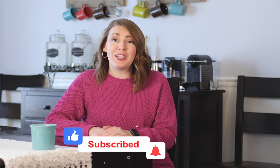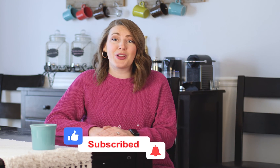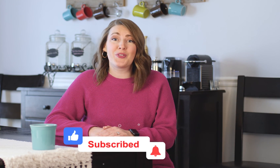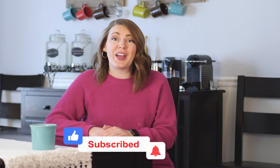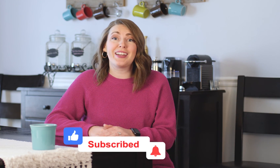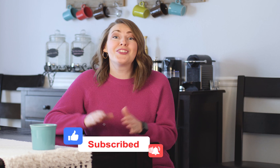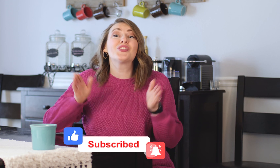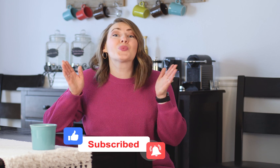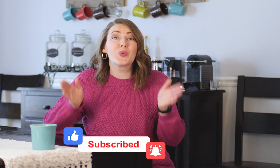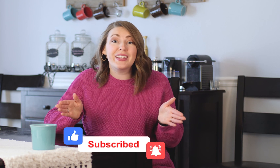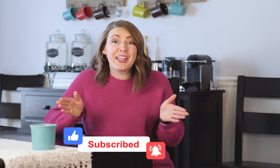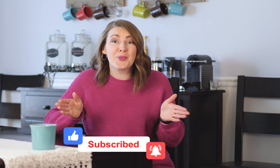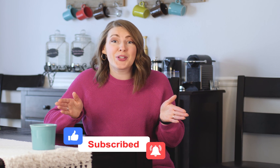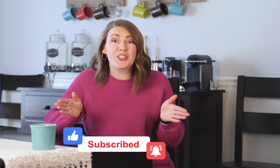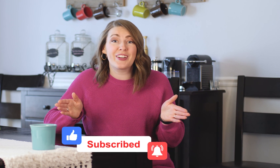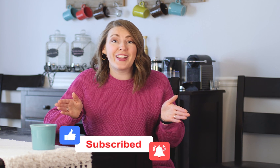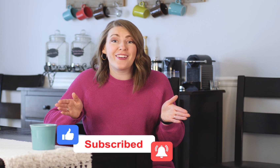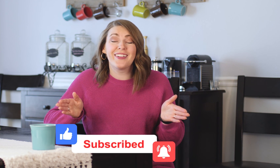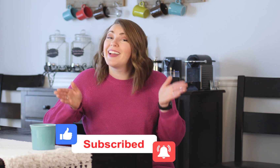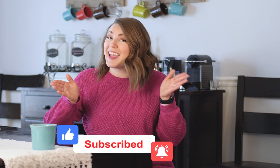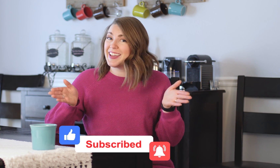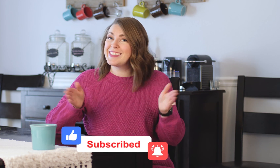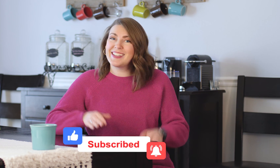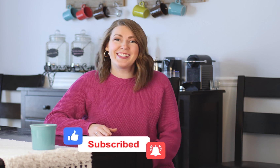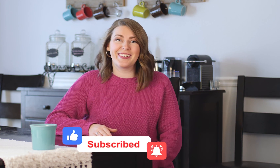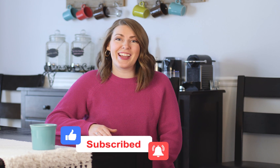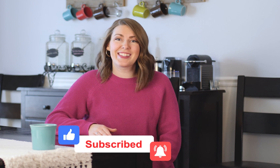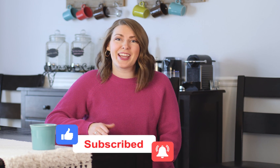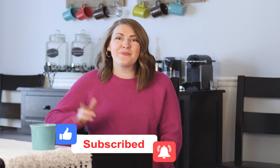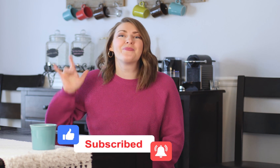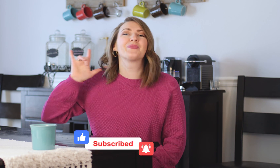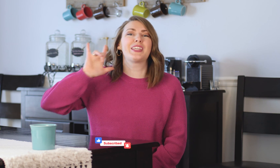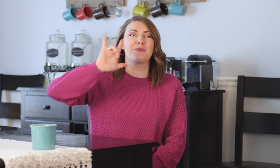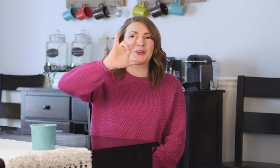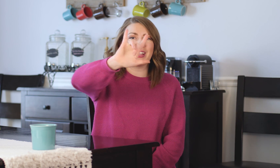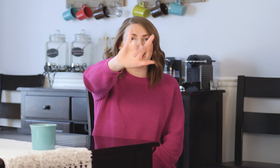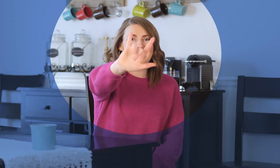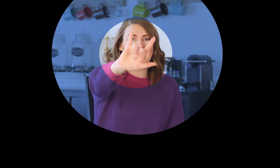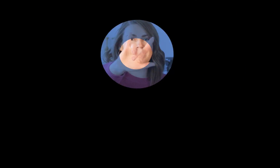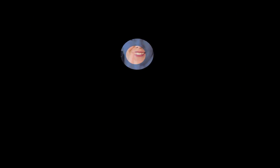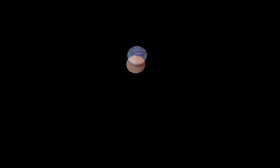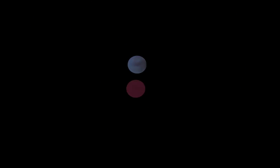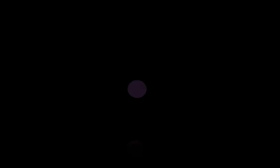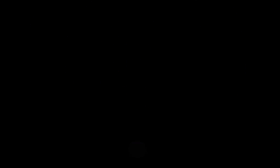notified. This really helps our channel out, and until next time keep learning how to sign.